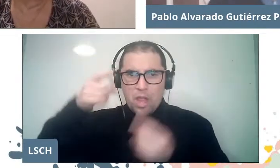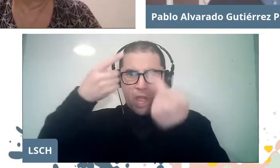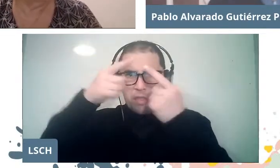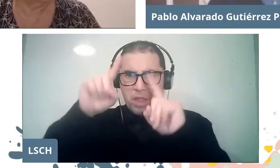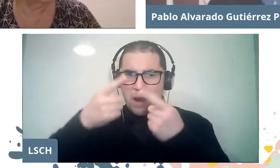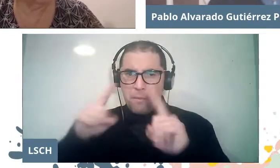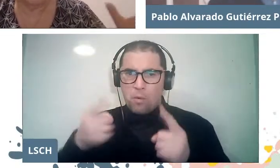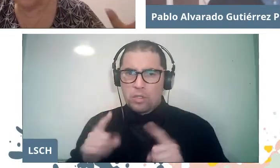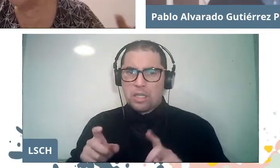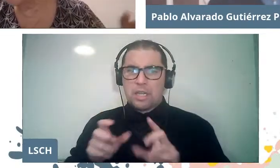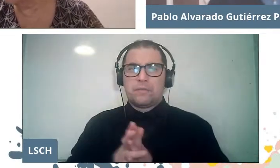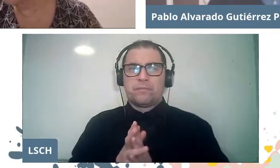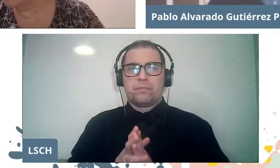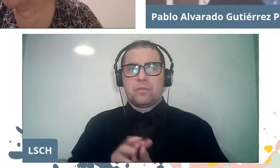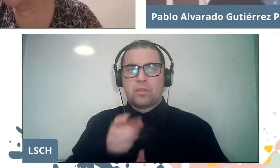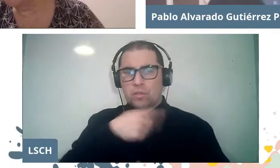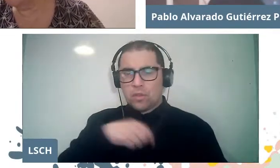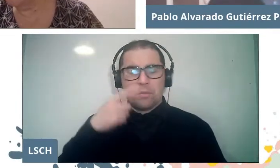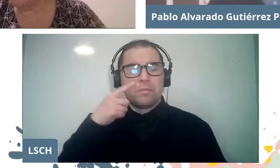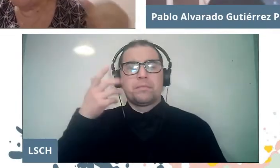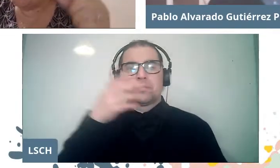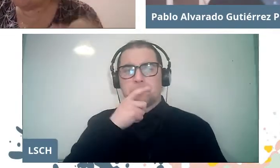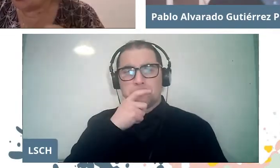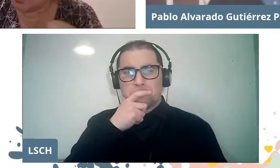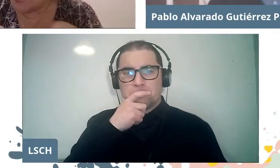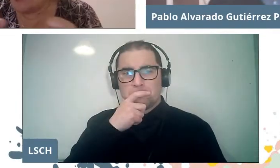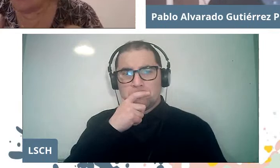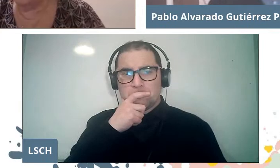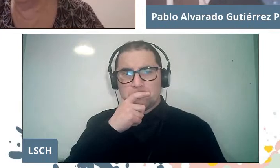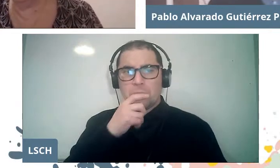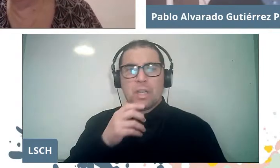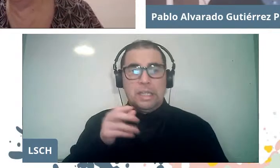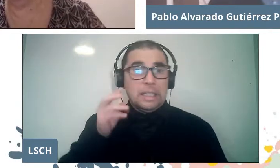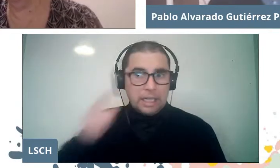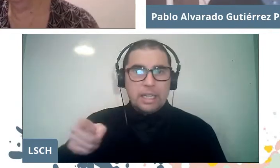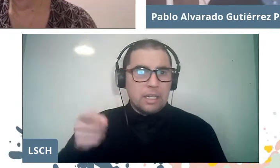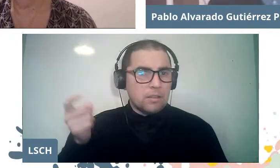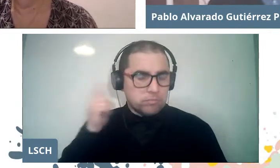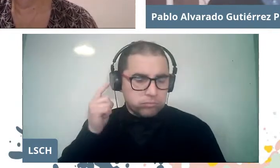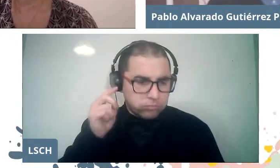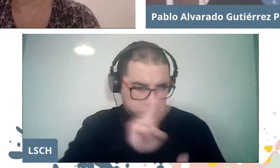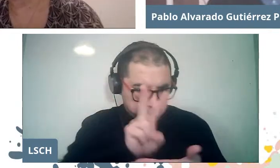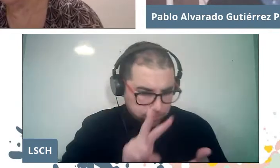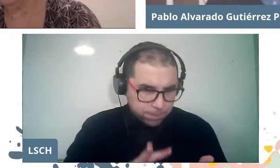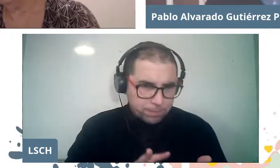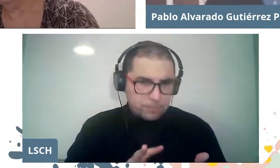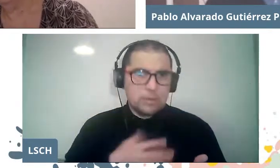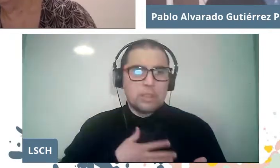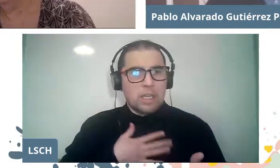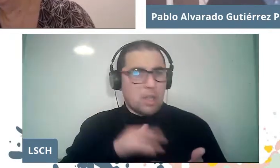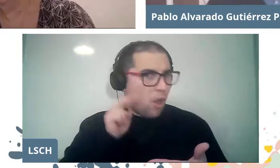that all it does is to make us want to run and read a little more.